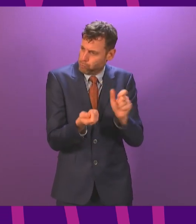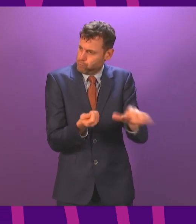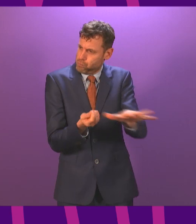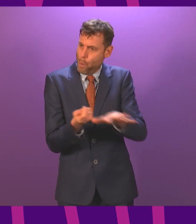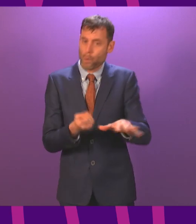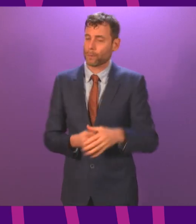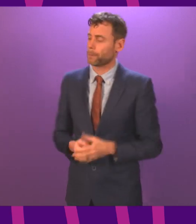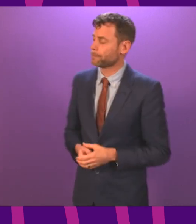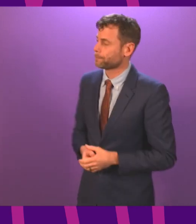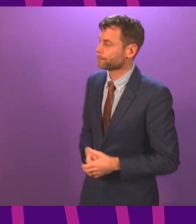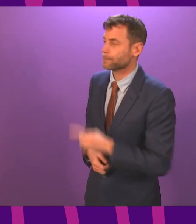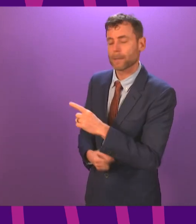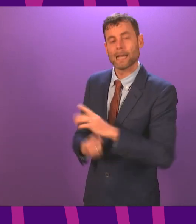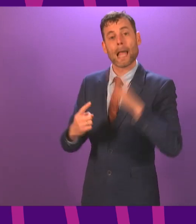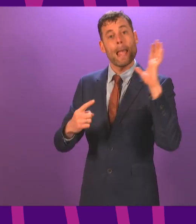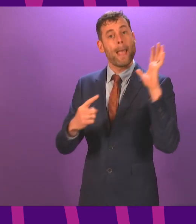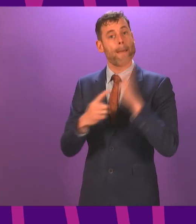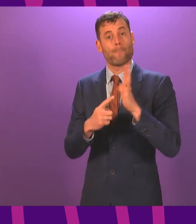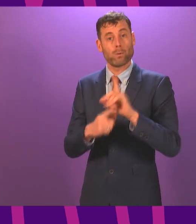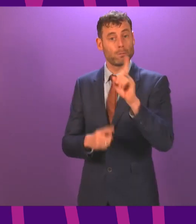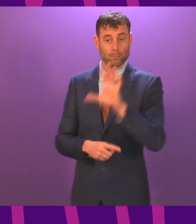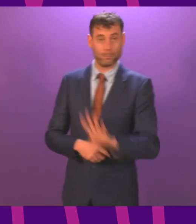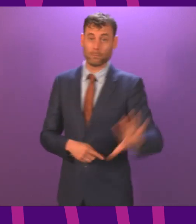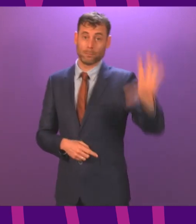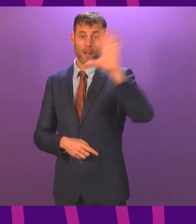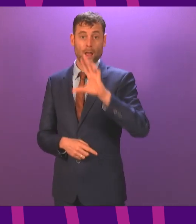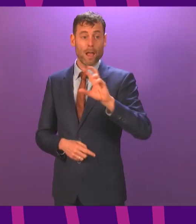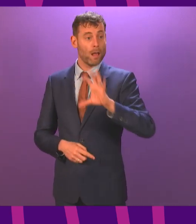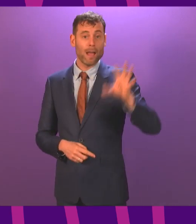with all the councils that will come out of level 4, both about the level that they will